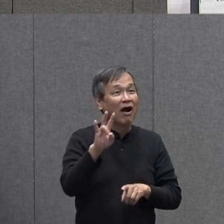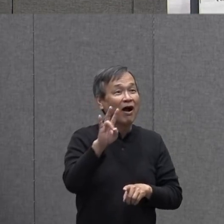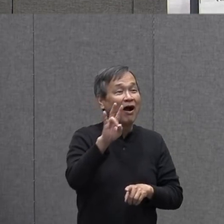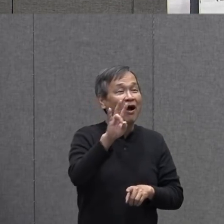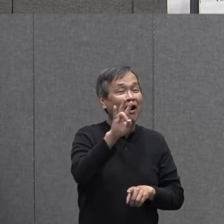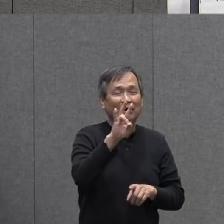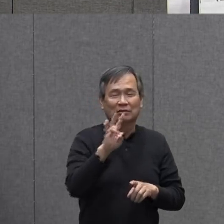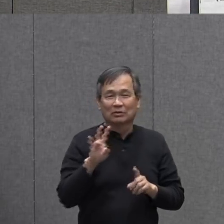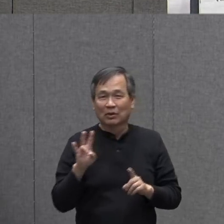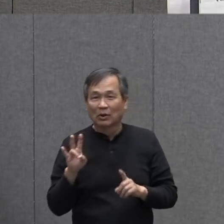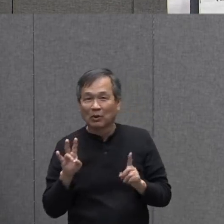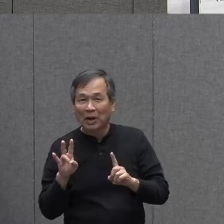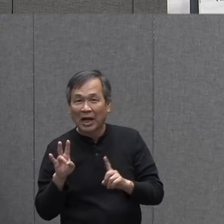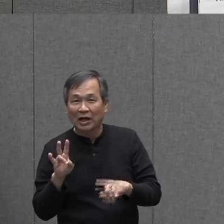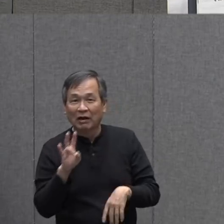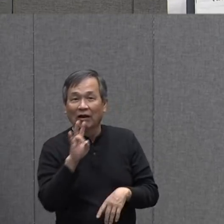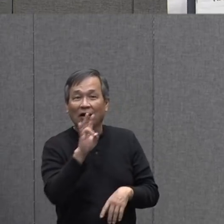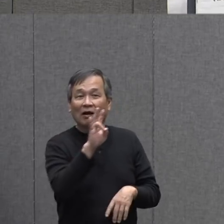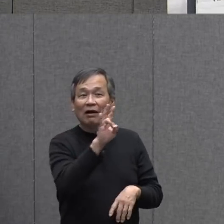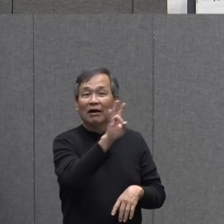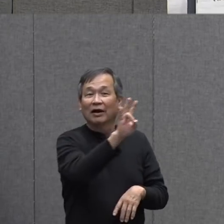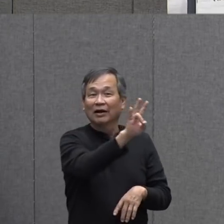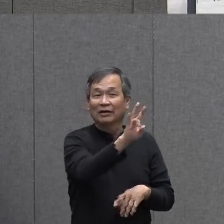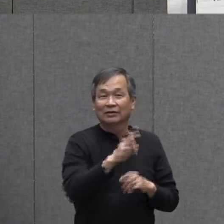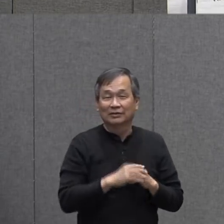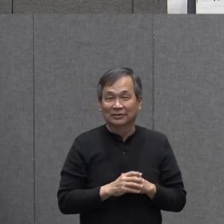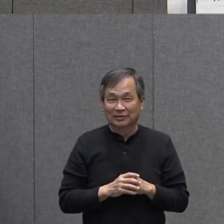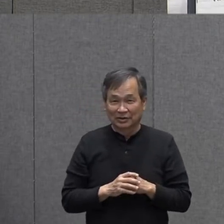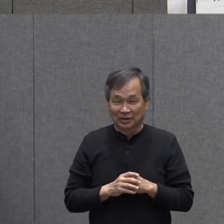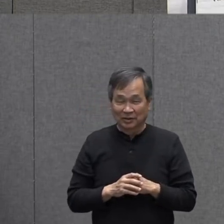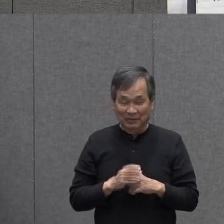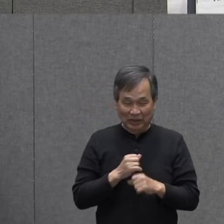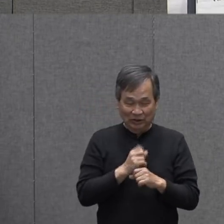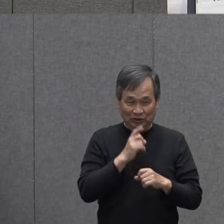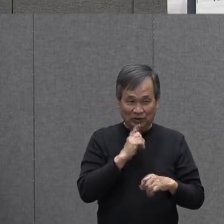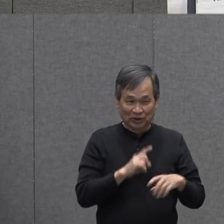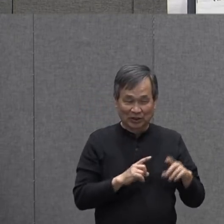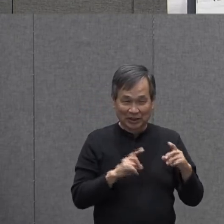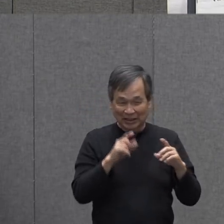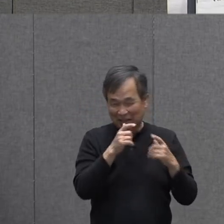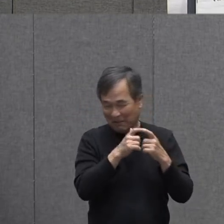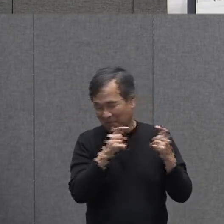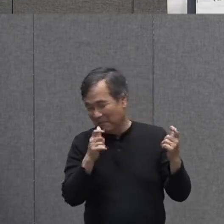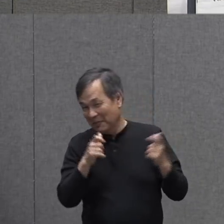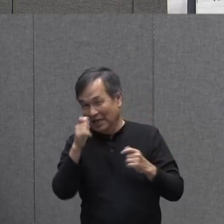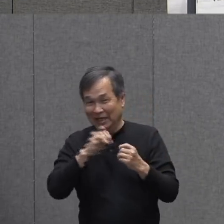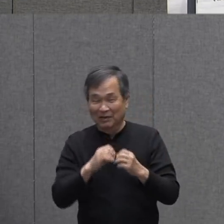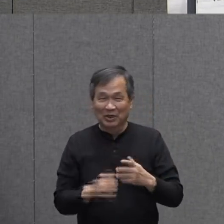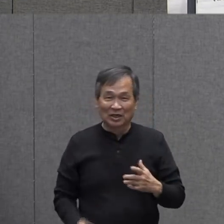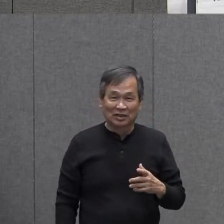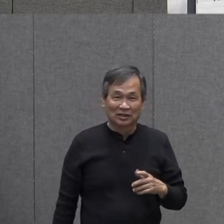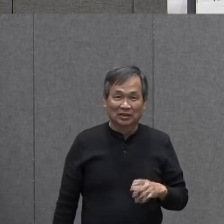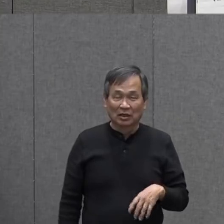Where would I put that on my number so that it is the largest? Would I put it in my ones spot?